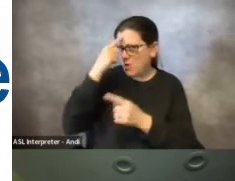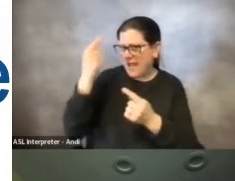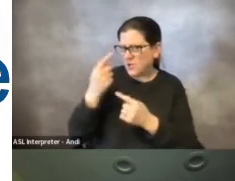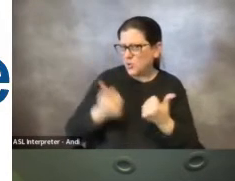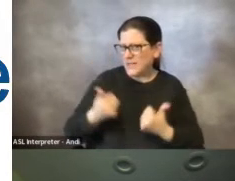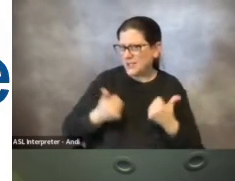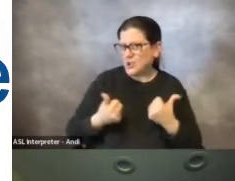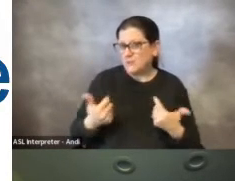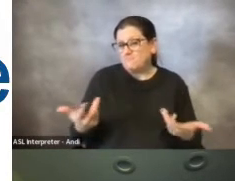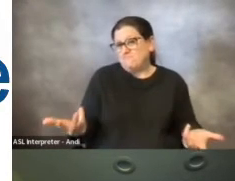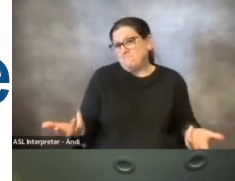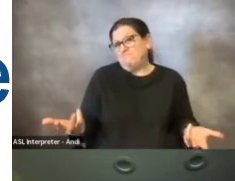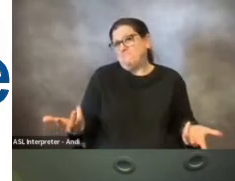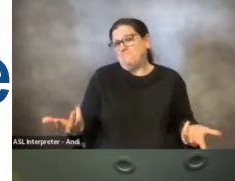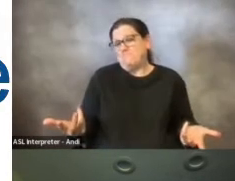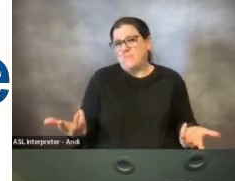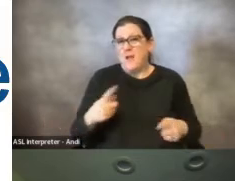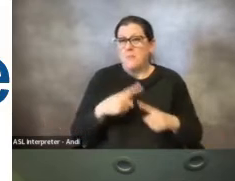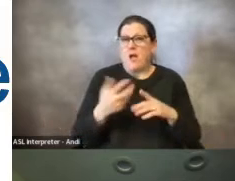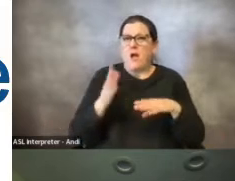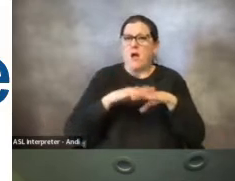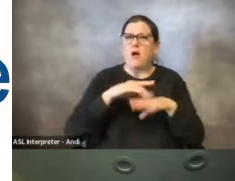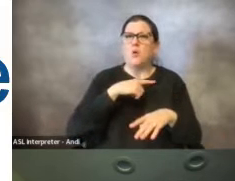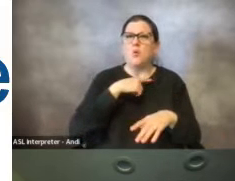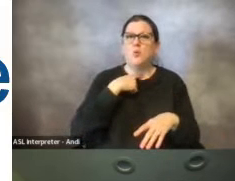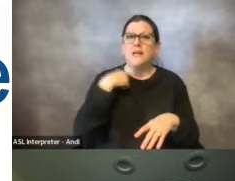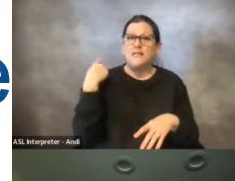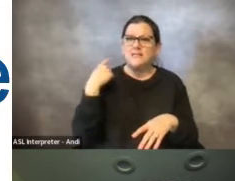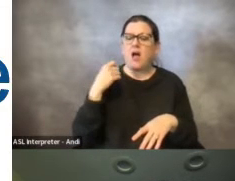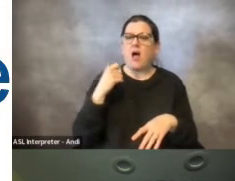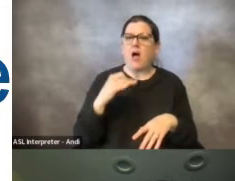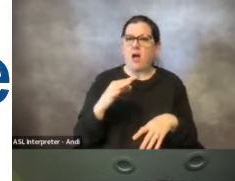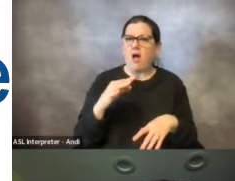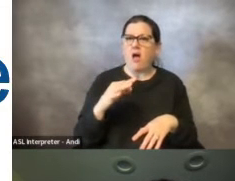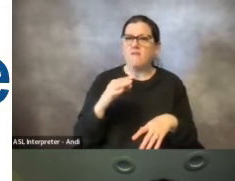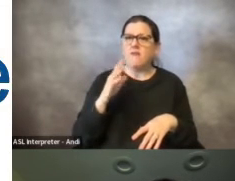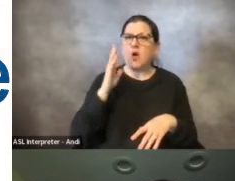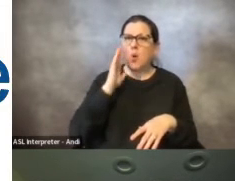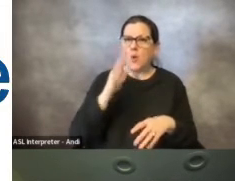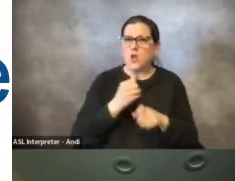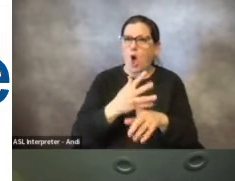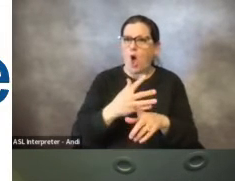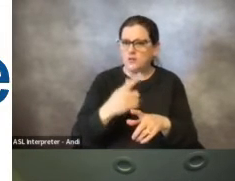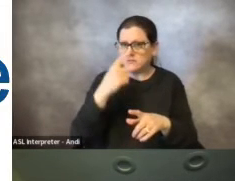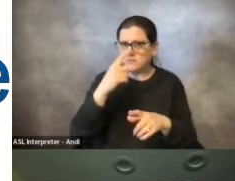there's also the increased risk of well, are these things going to increase the risk of a subsequent brain injury, which